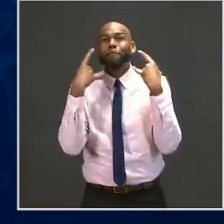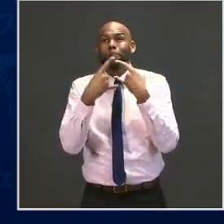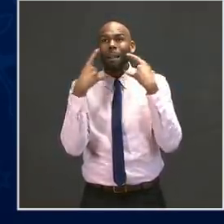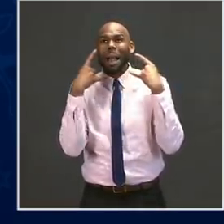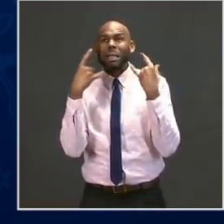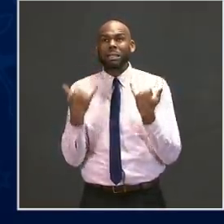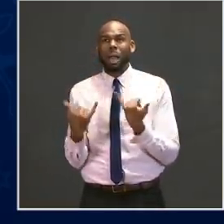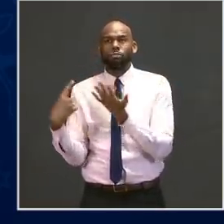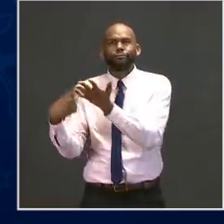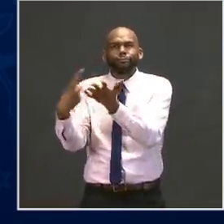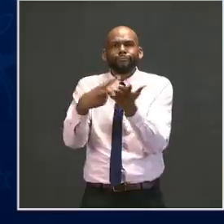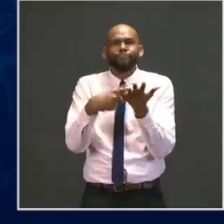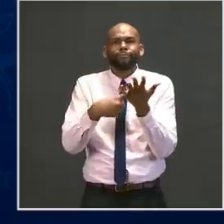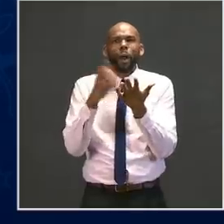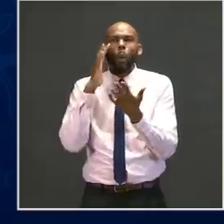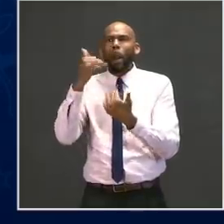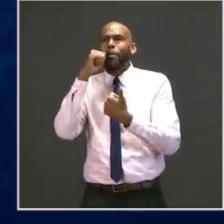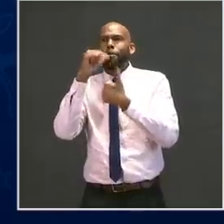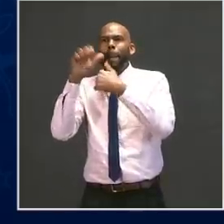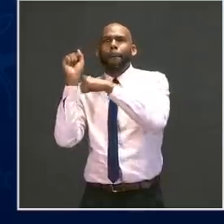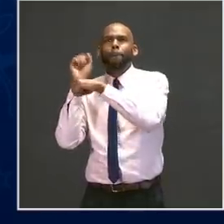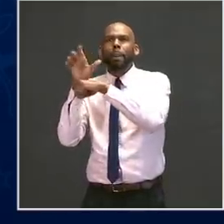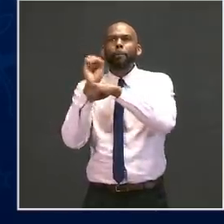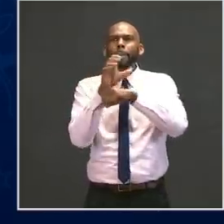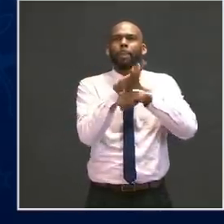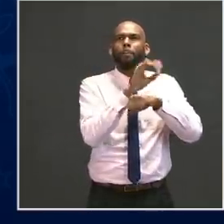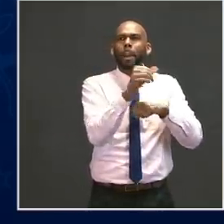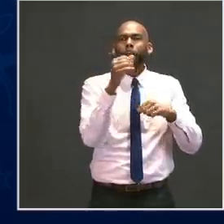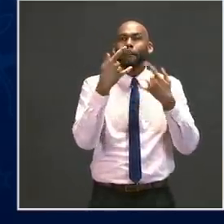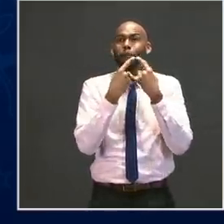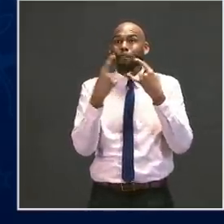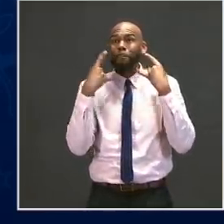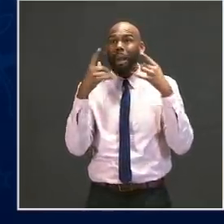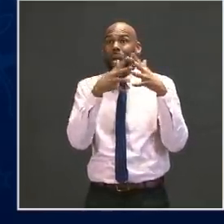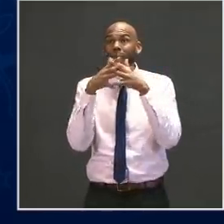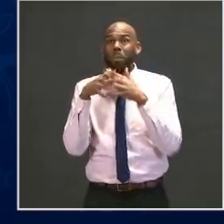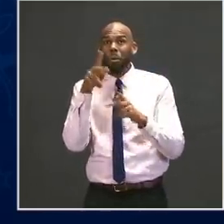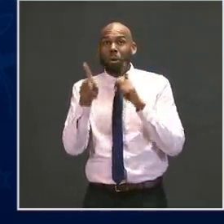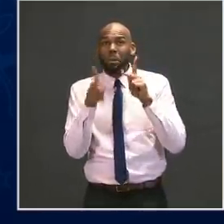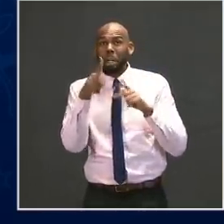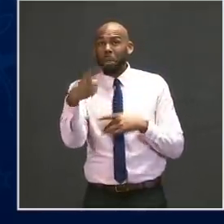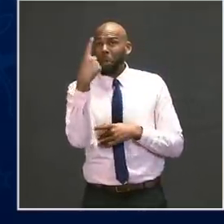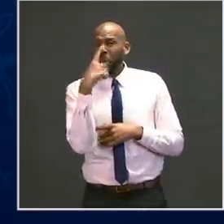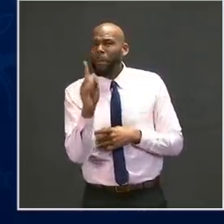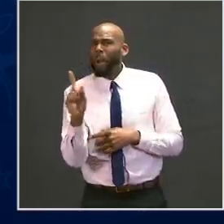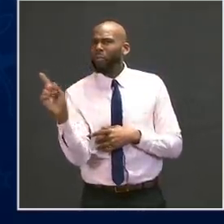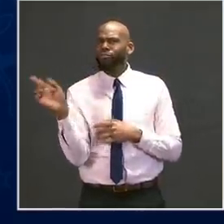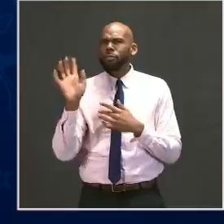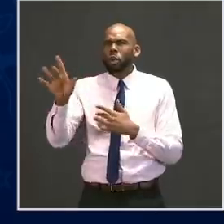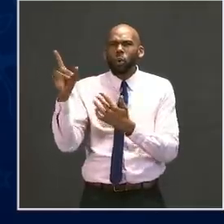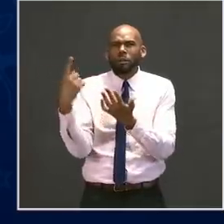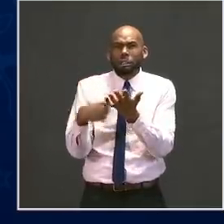about sending out masks to the American people. Can you tell us where those discussions stand? Will there be a decision this week?